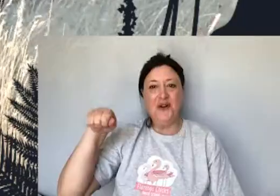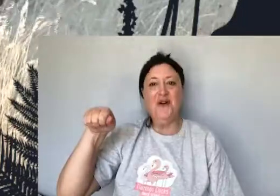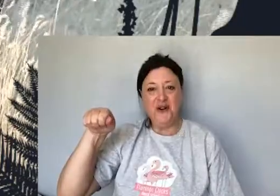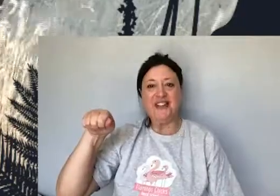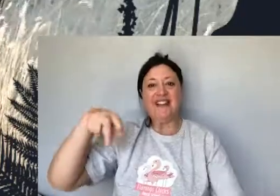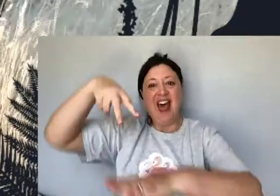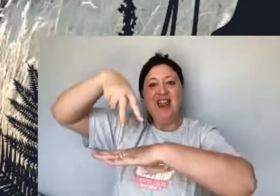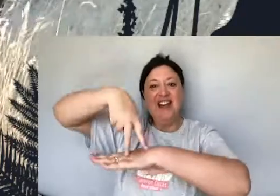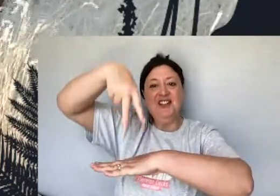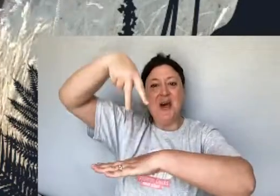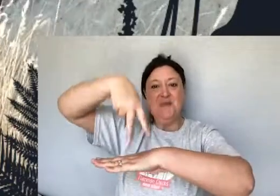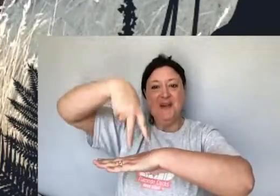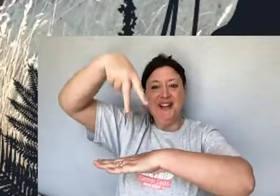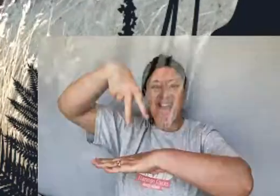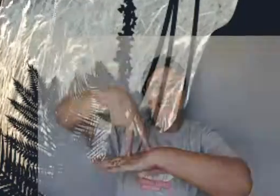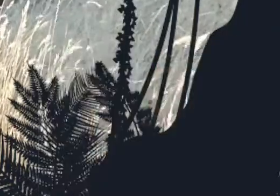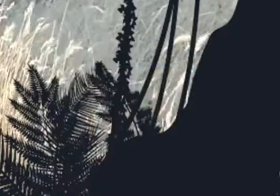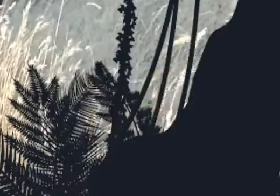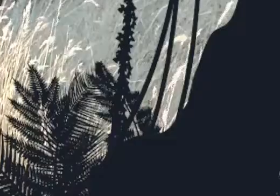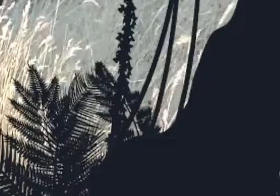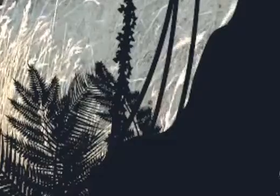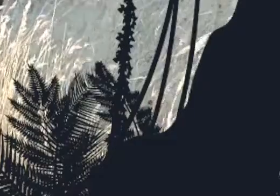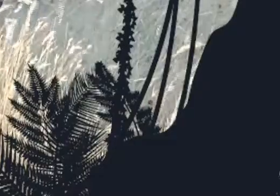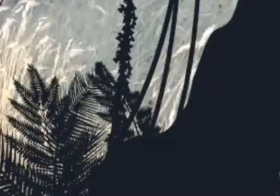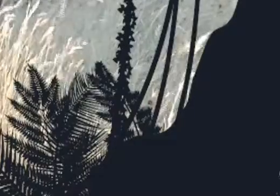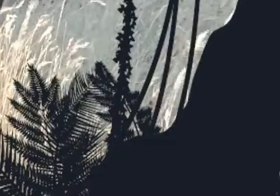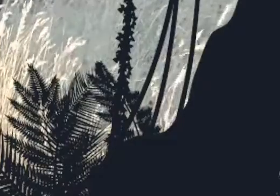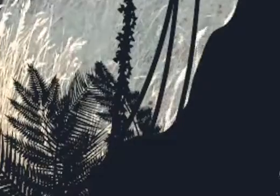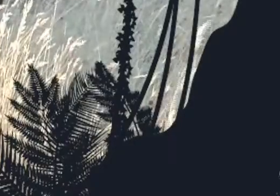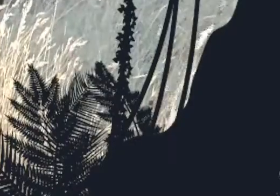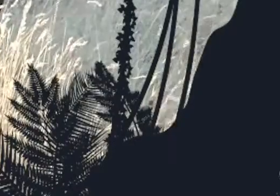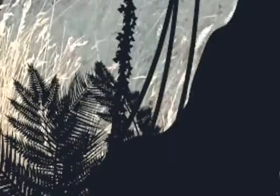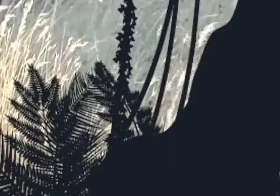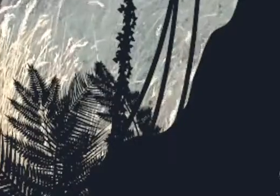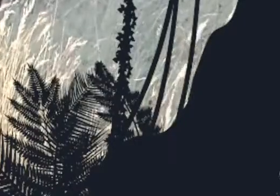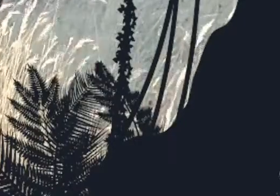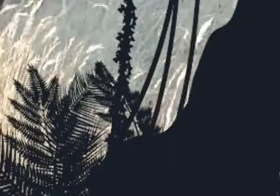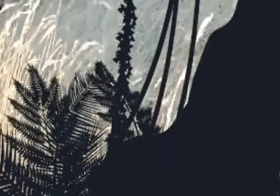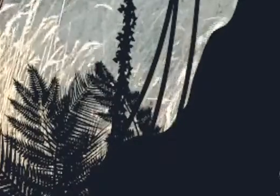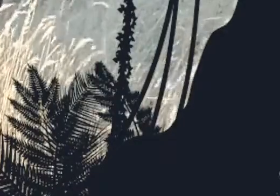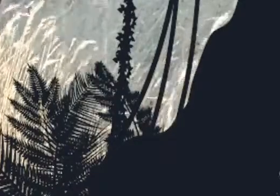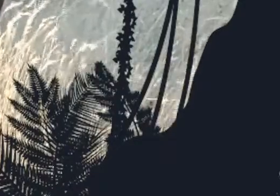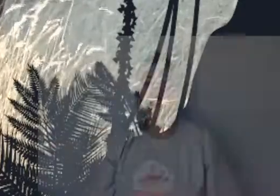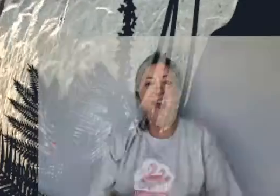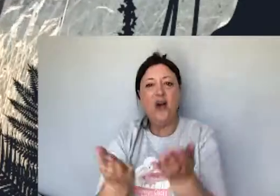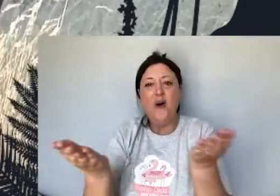Of course, they jump. Jumping, jumping kangaroos. Now does anyone know where do